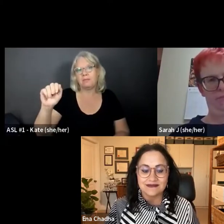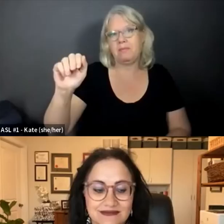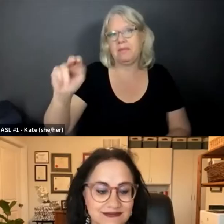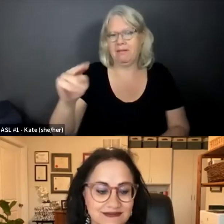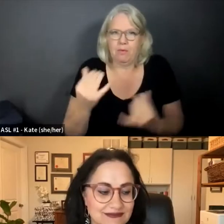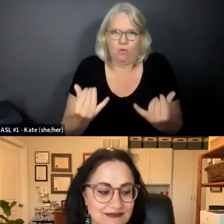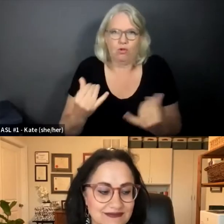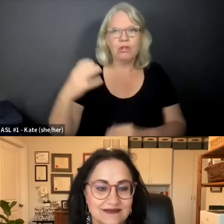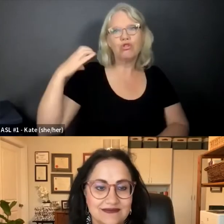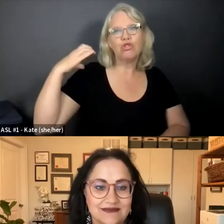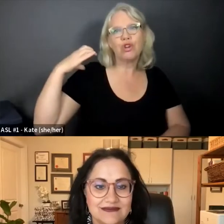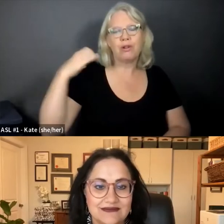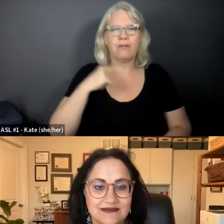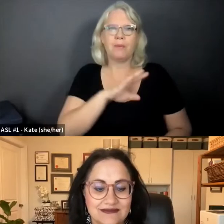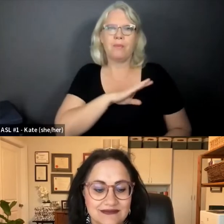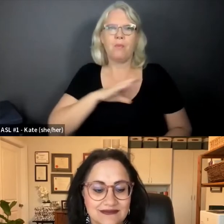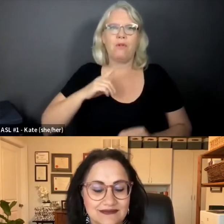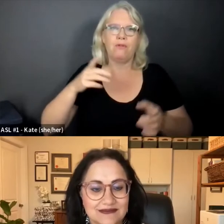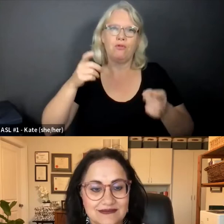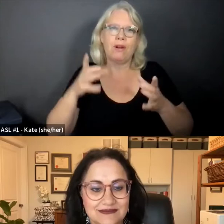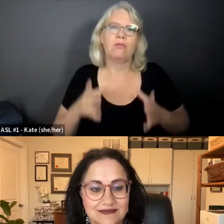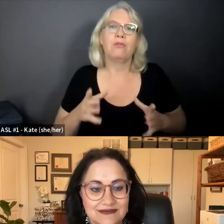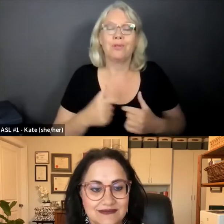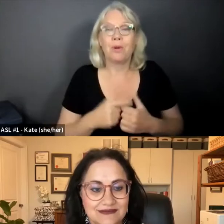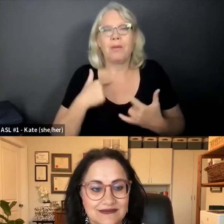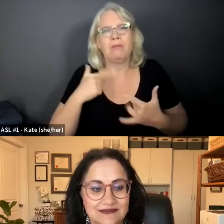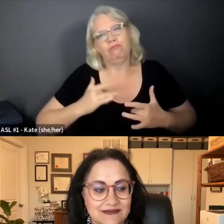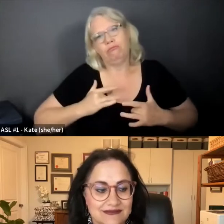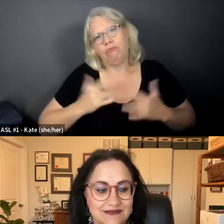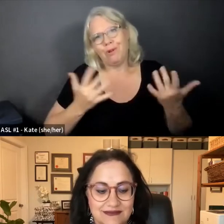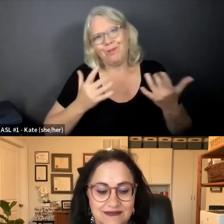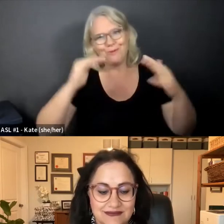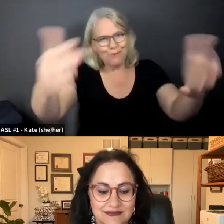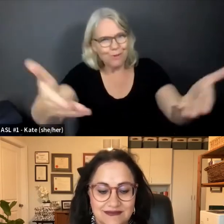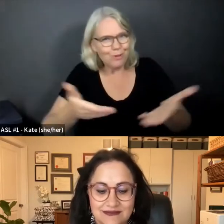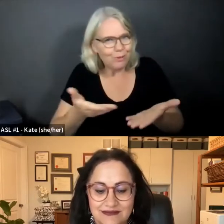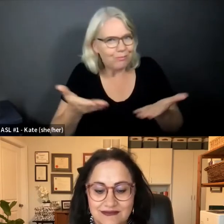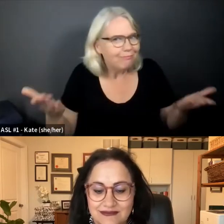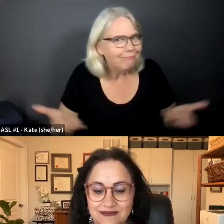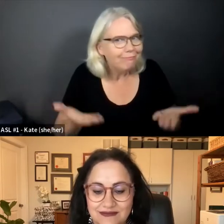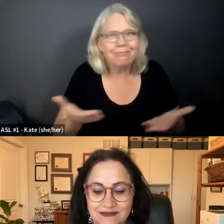IT'S MY PLEASURE TO WELCOME YOU TO THIS YEAR'S ANNUAL GENERAL MEETING.